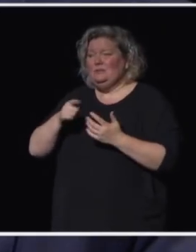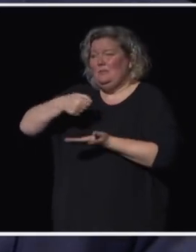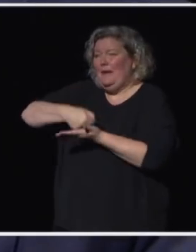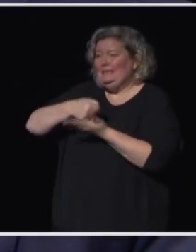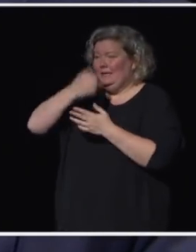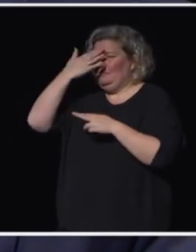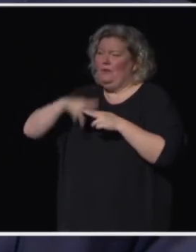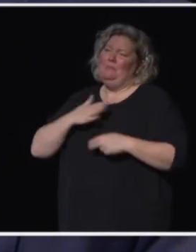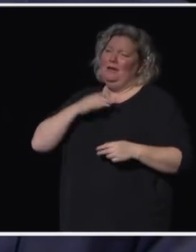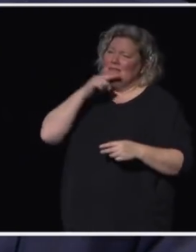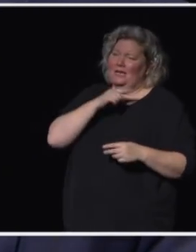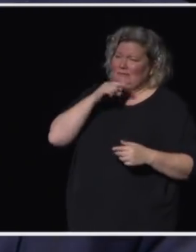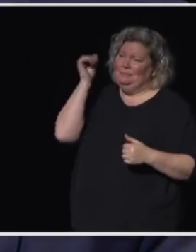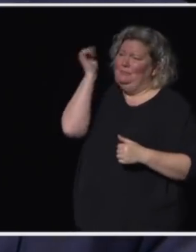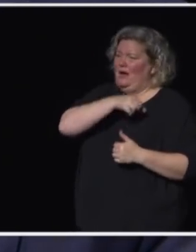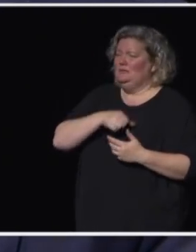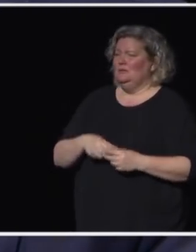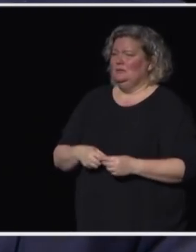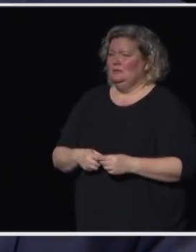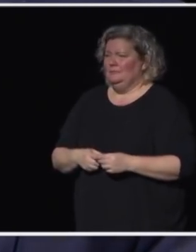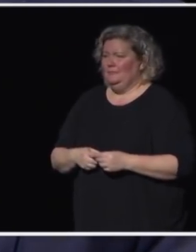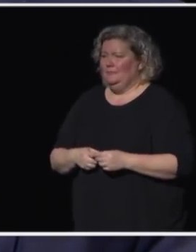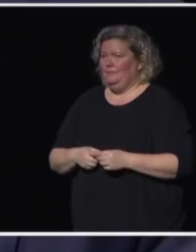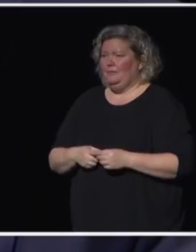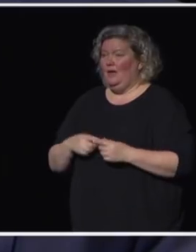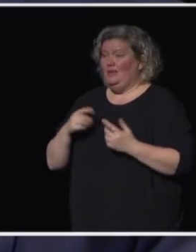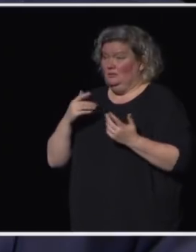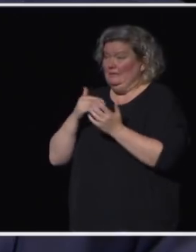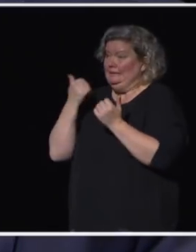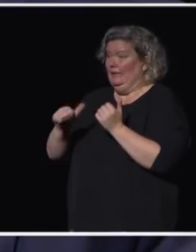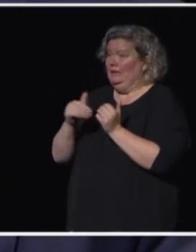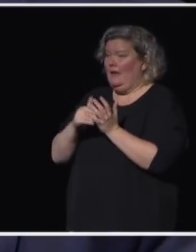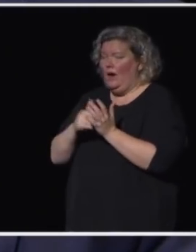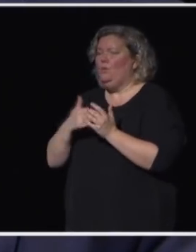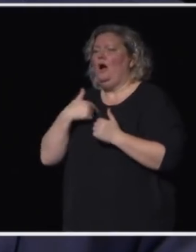You know, he's a smart kid, right? And so to this very day, in fact, one of the big things --